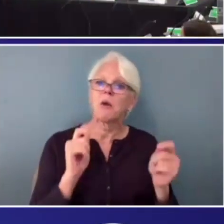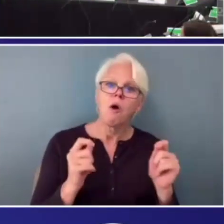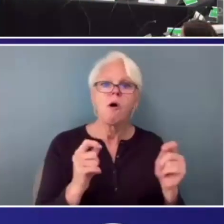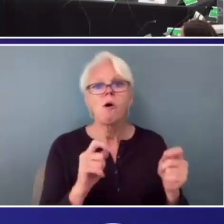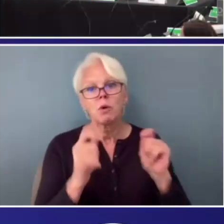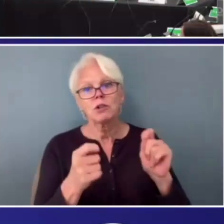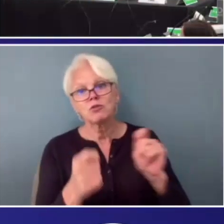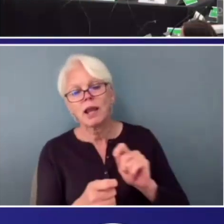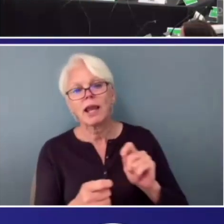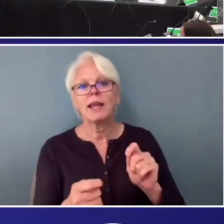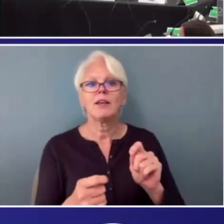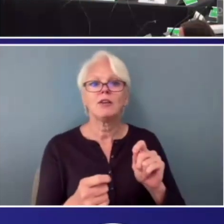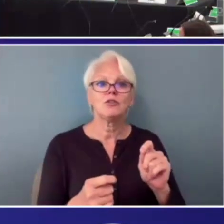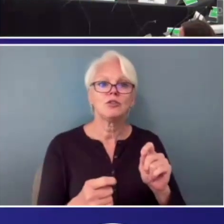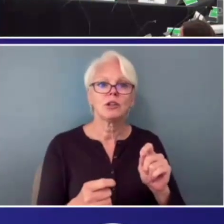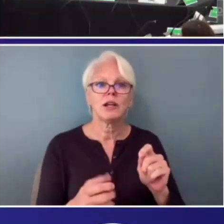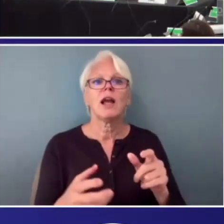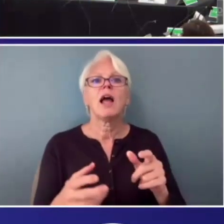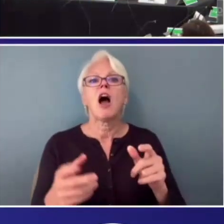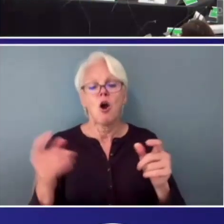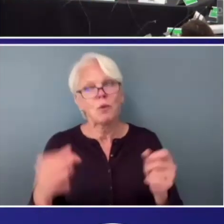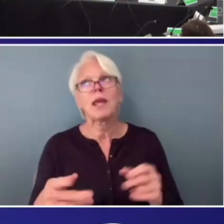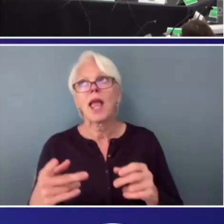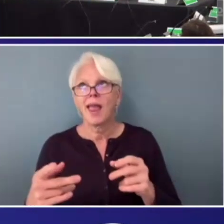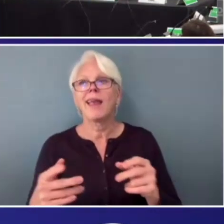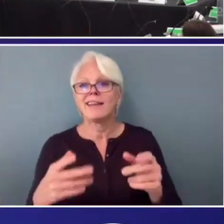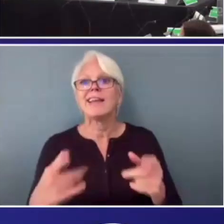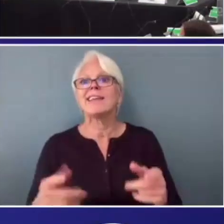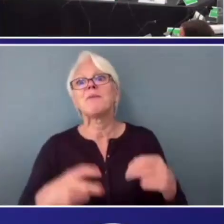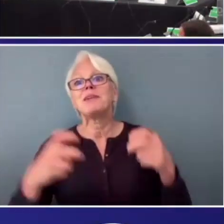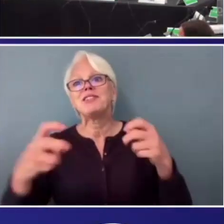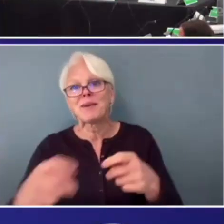okay, let's really change it even more and give more and more.